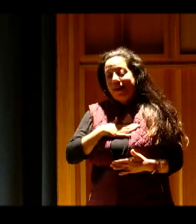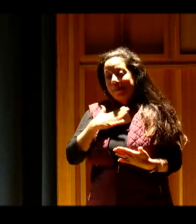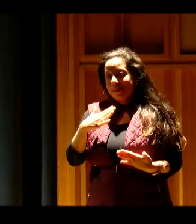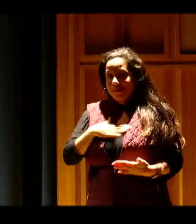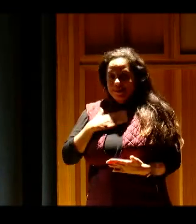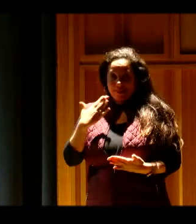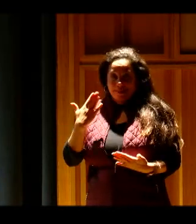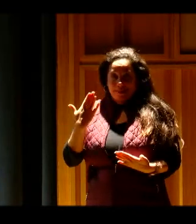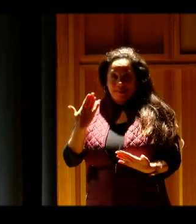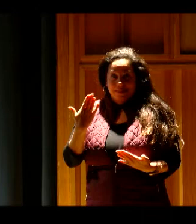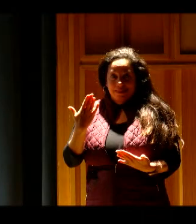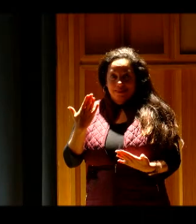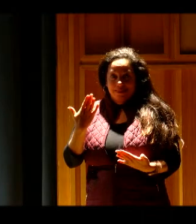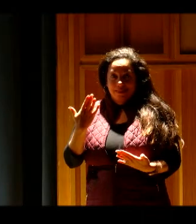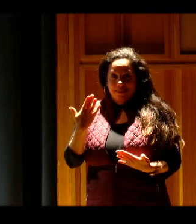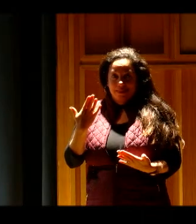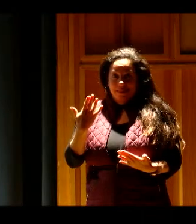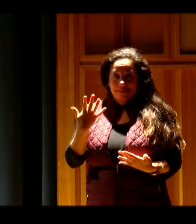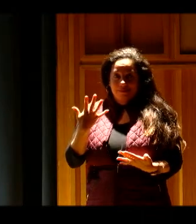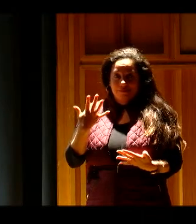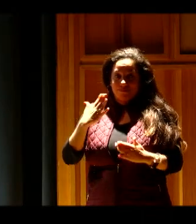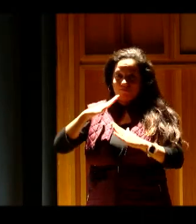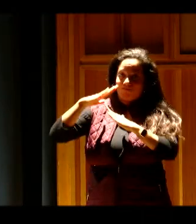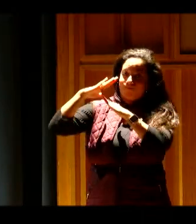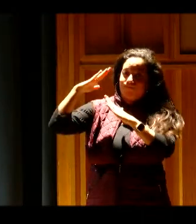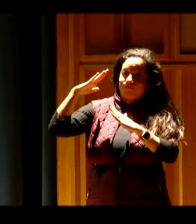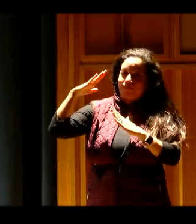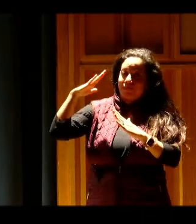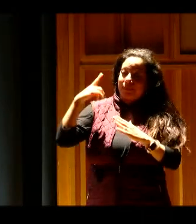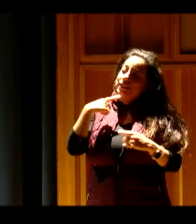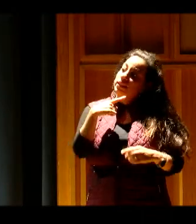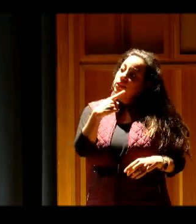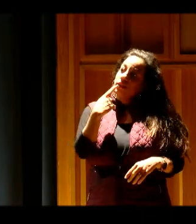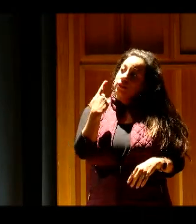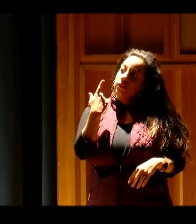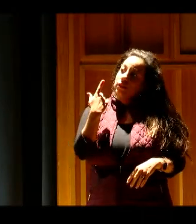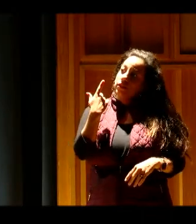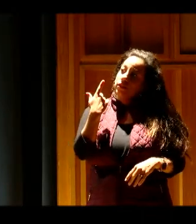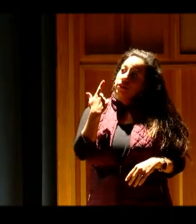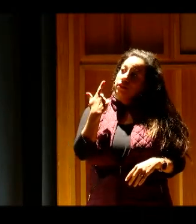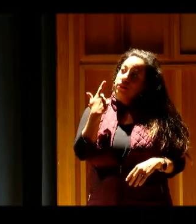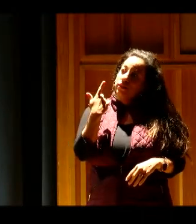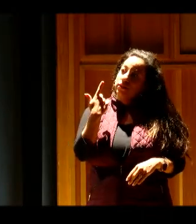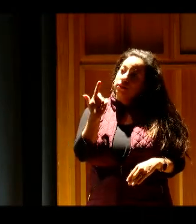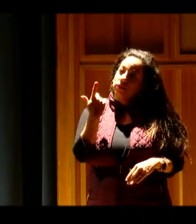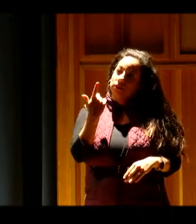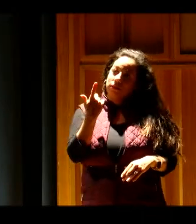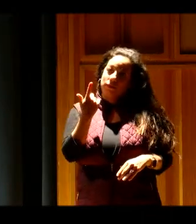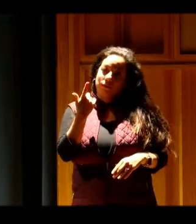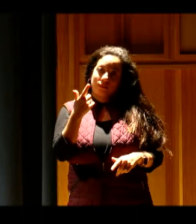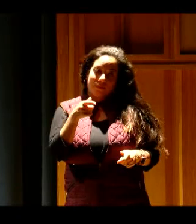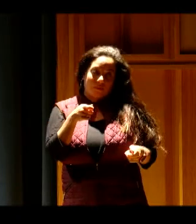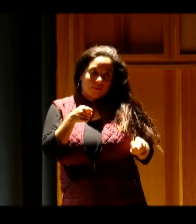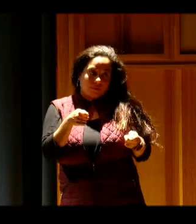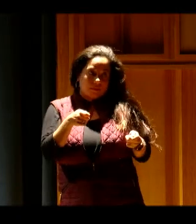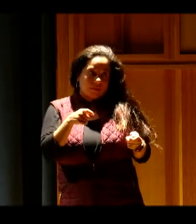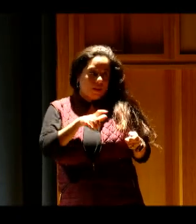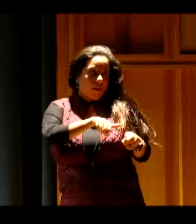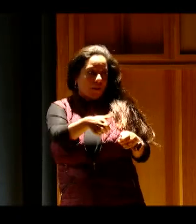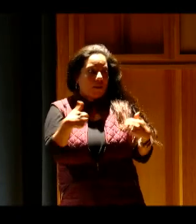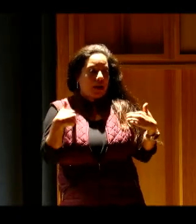the high superiority which he holds over the other animals who inhabit the earth with him."